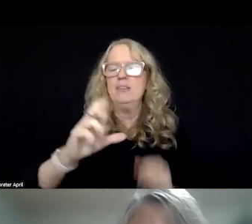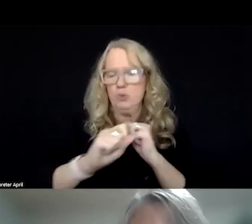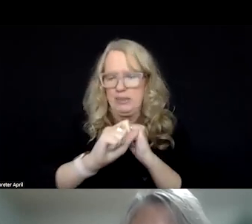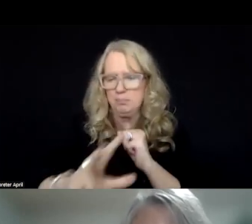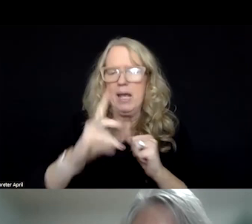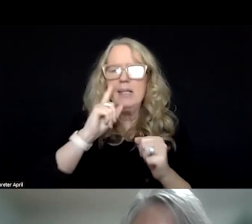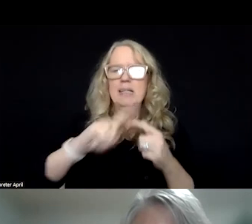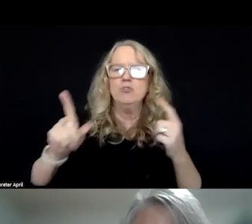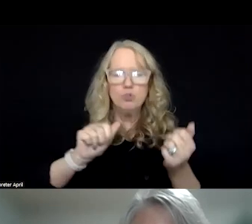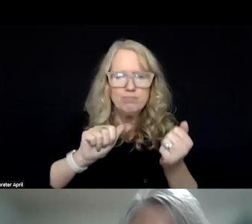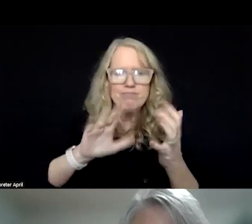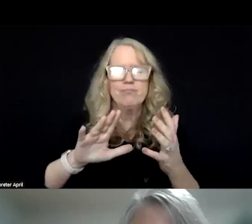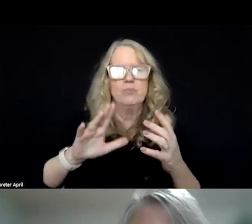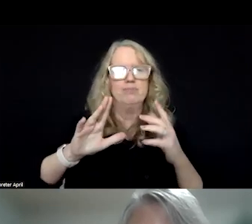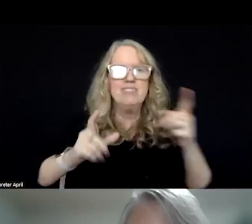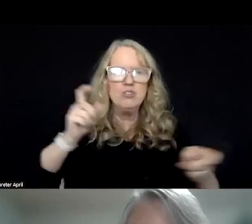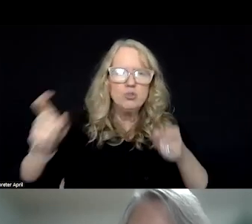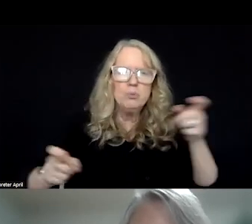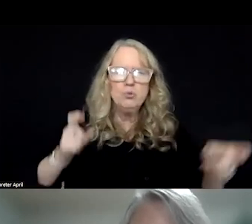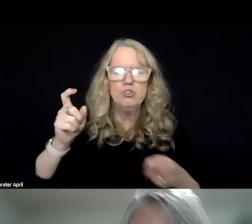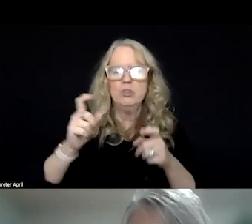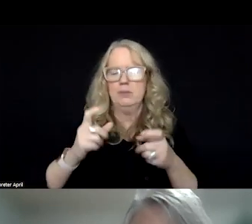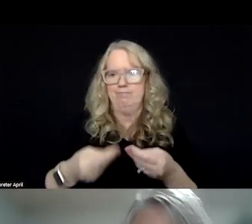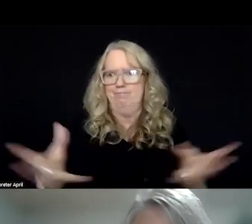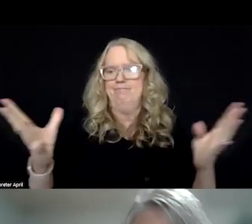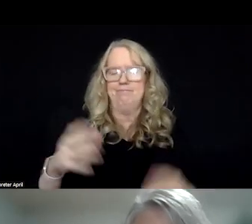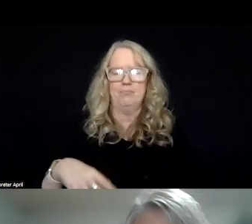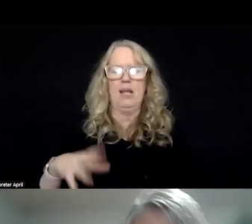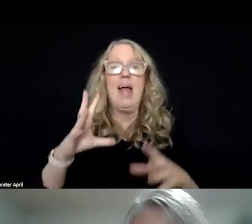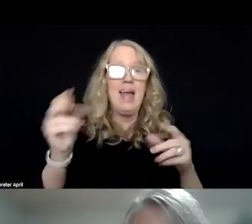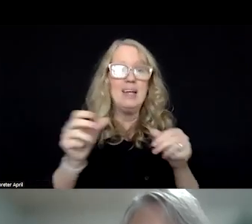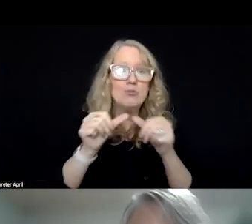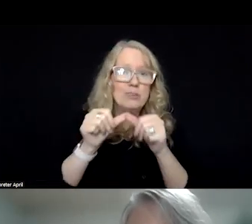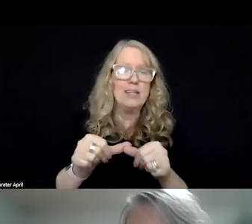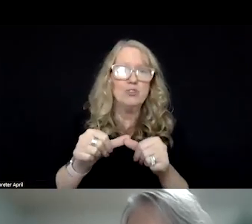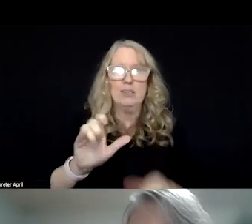ADDRESSING DISTRIBUTION AND RETENTION. IF YOU HAVE QUESTIONS OR